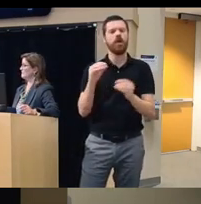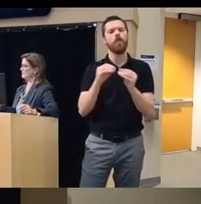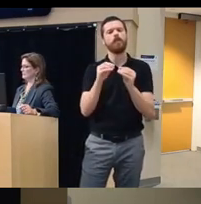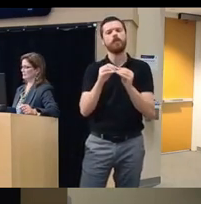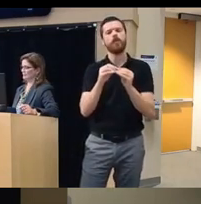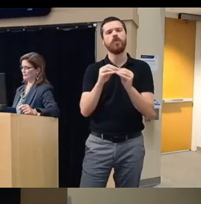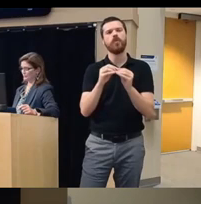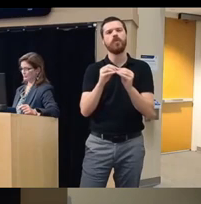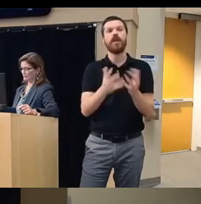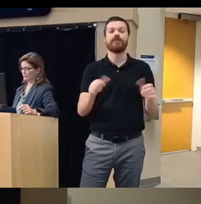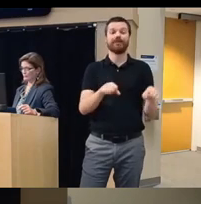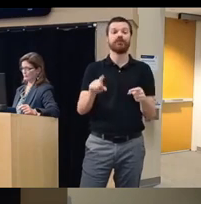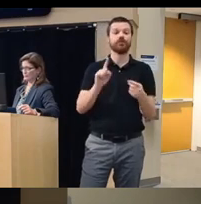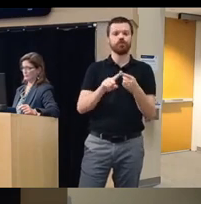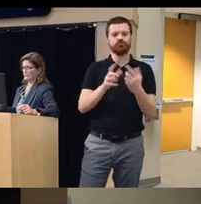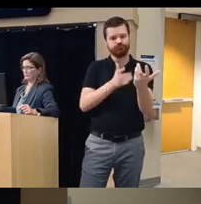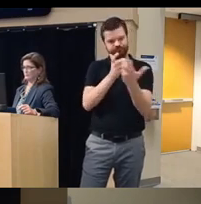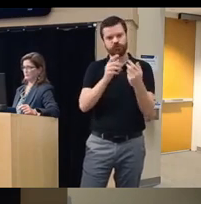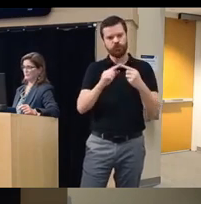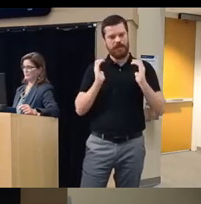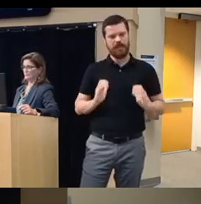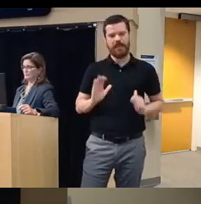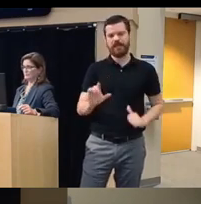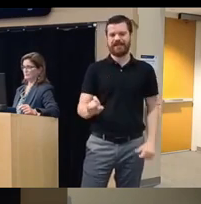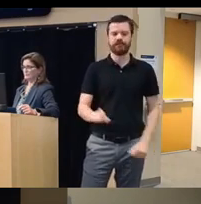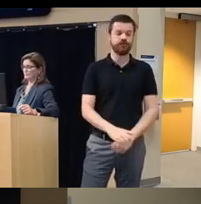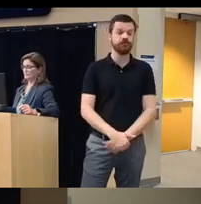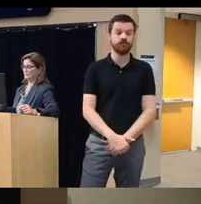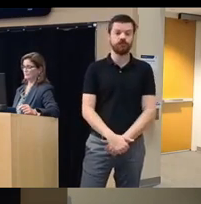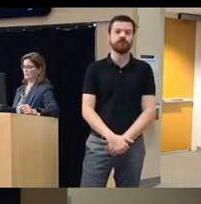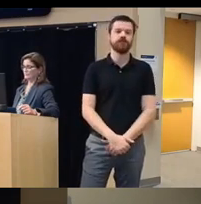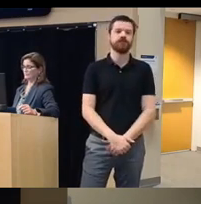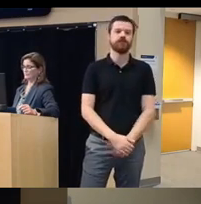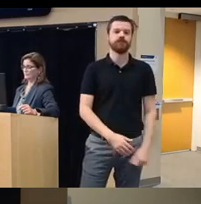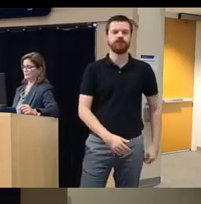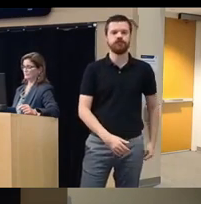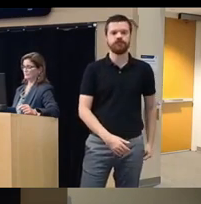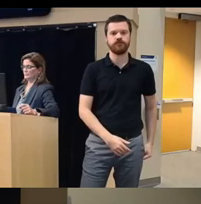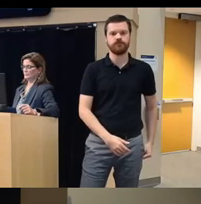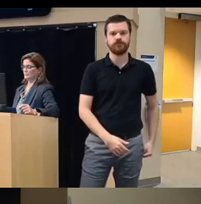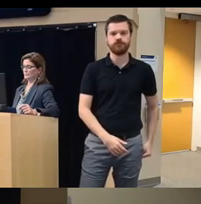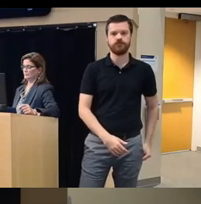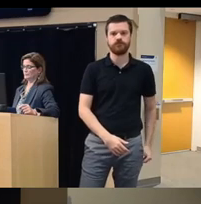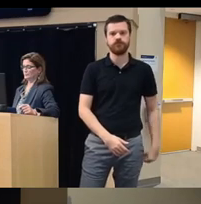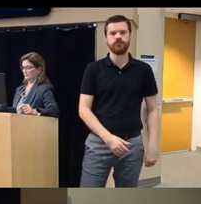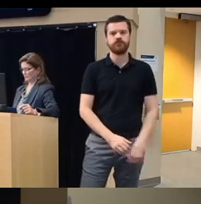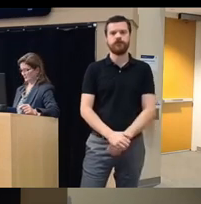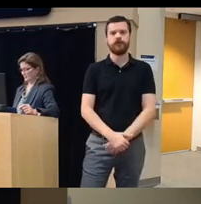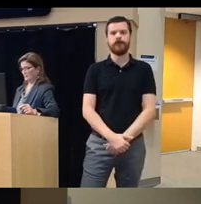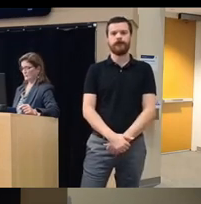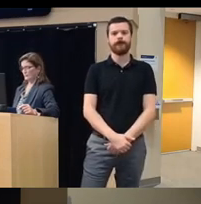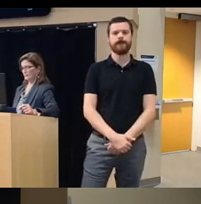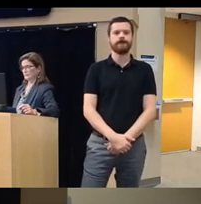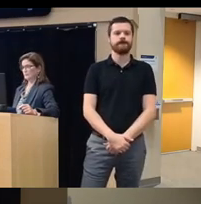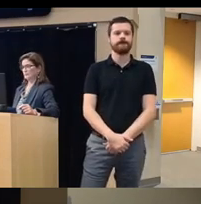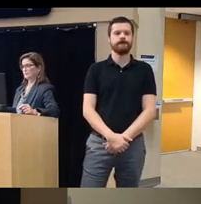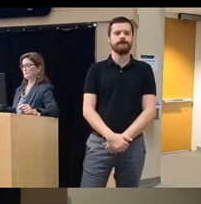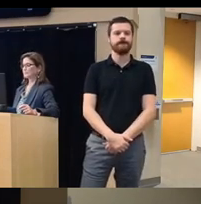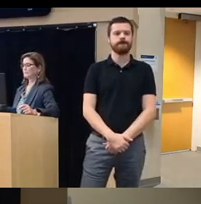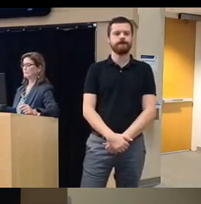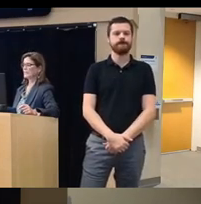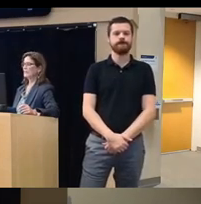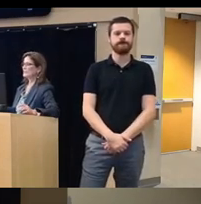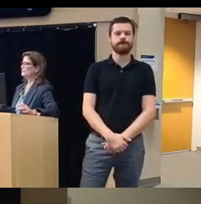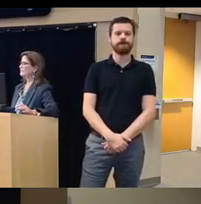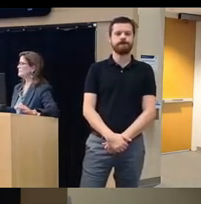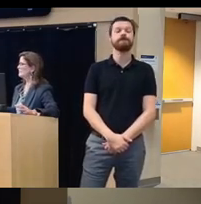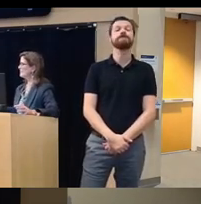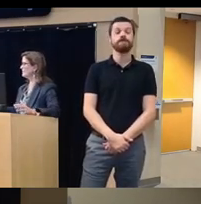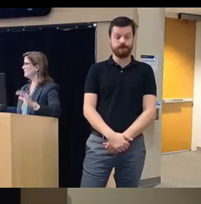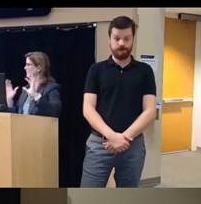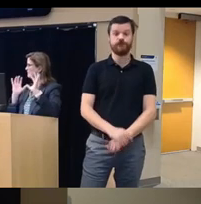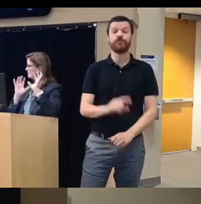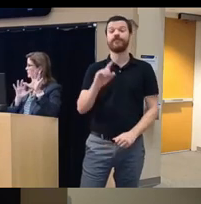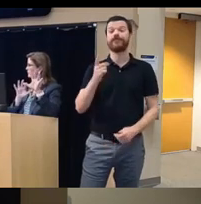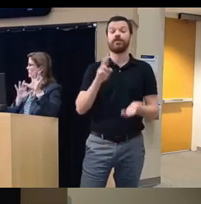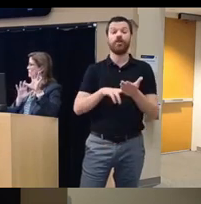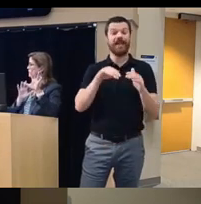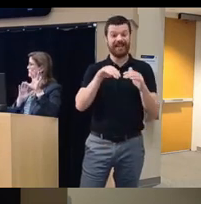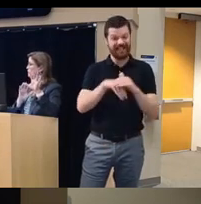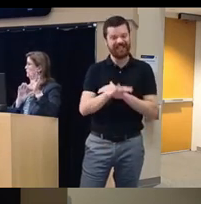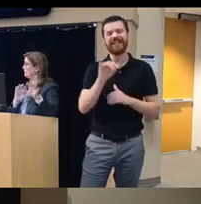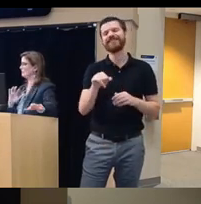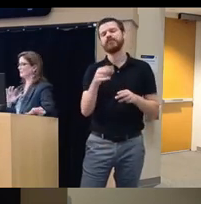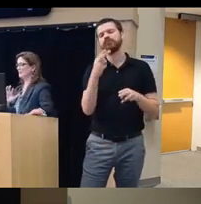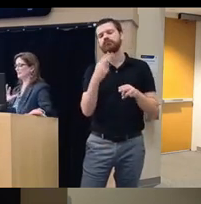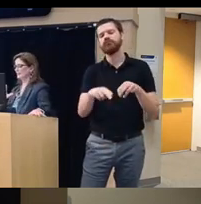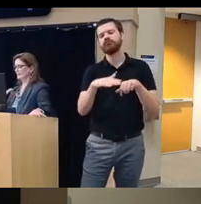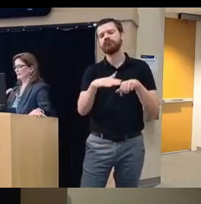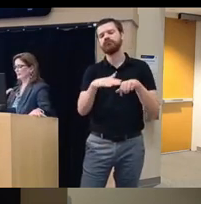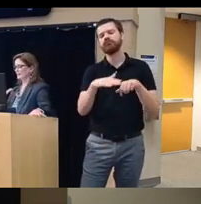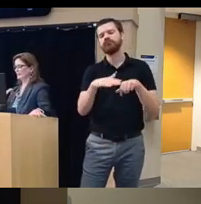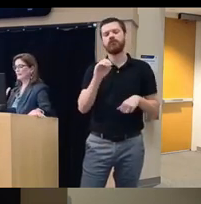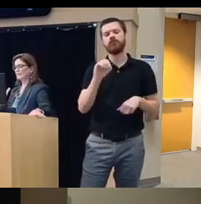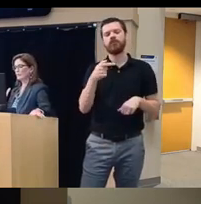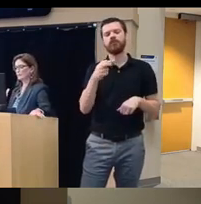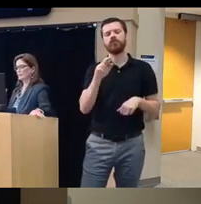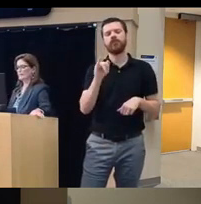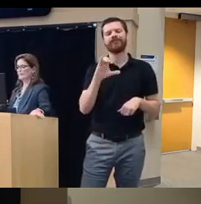needs so when you first log in and you get you go through that small demographic uh platform